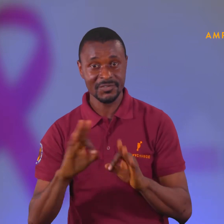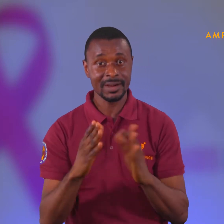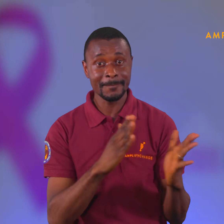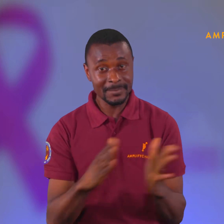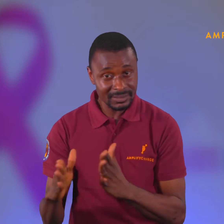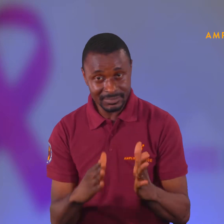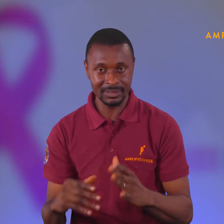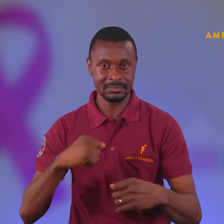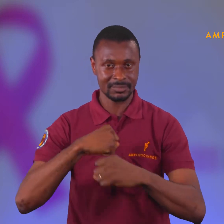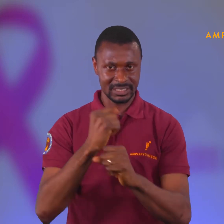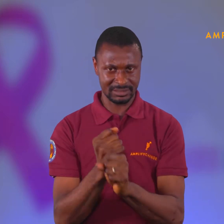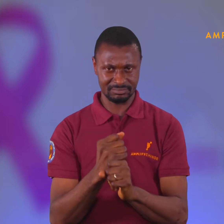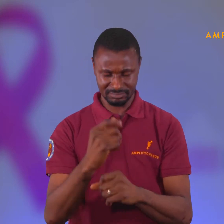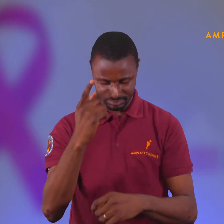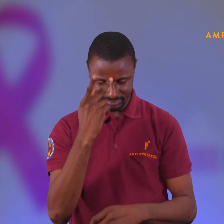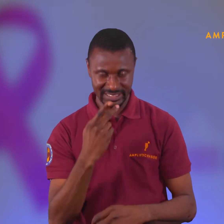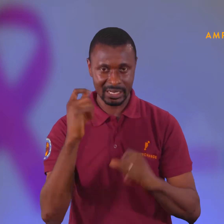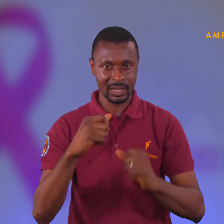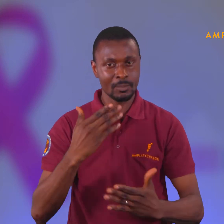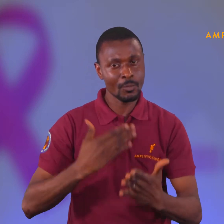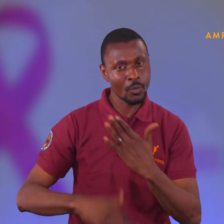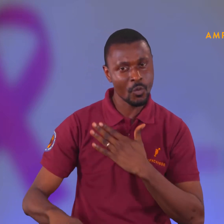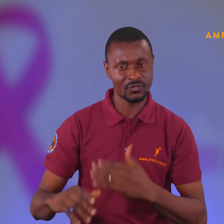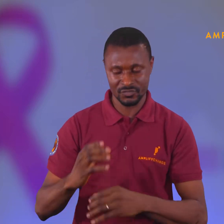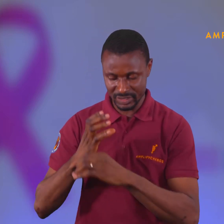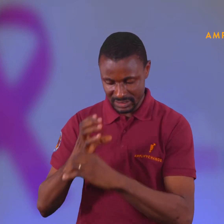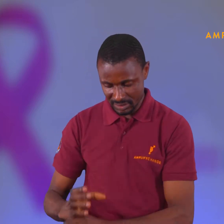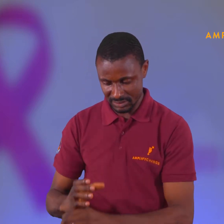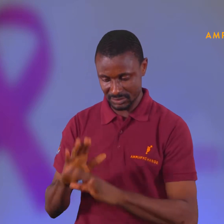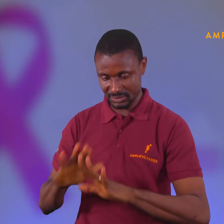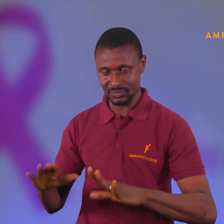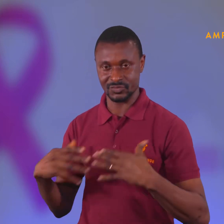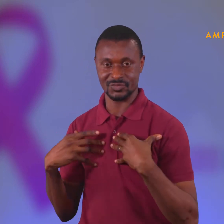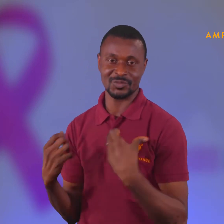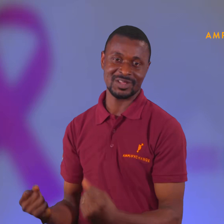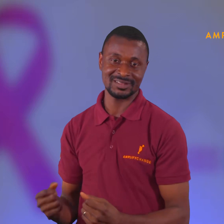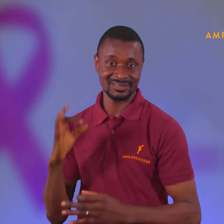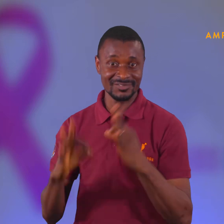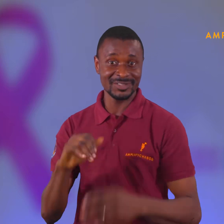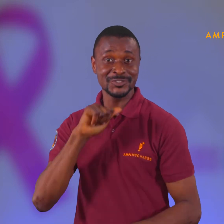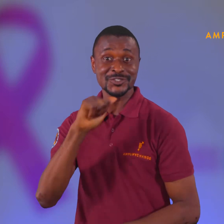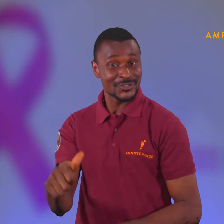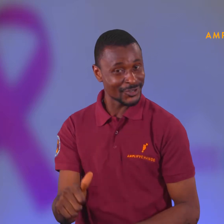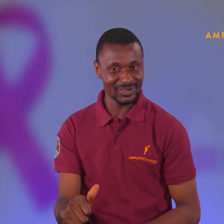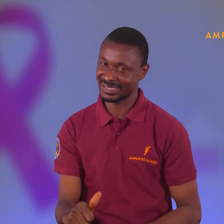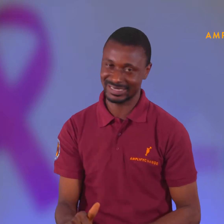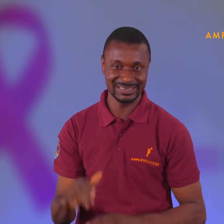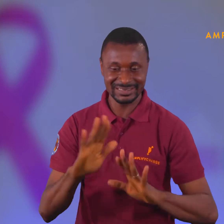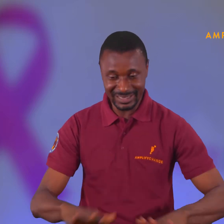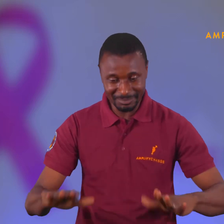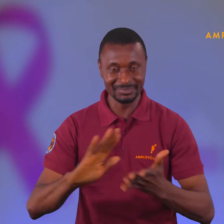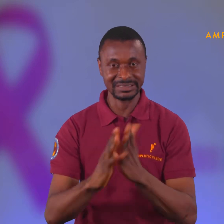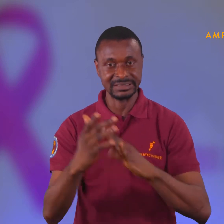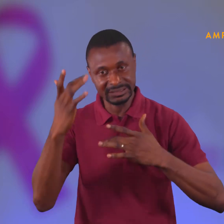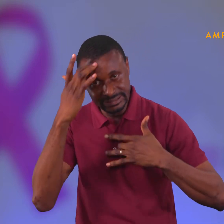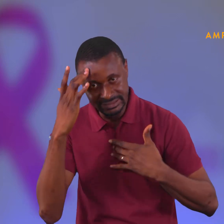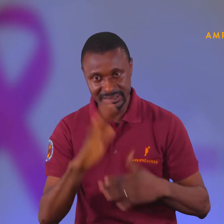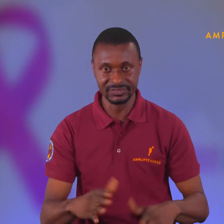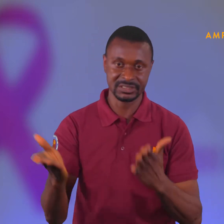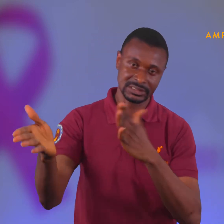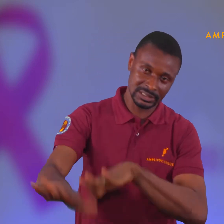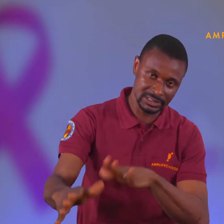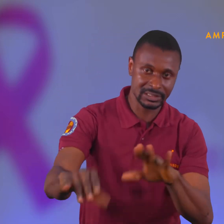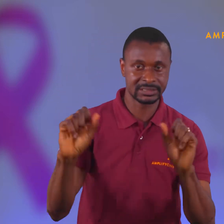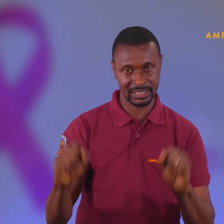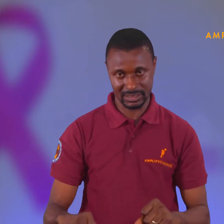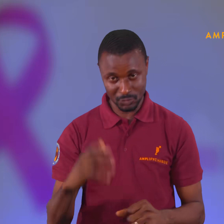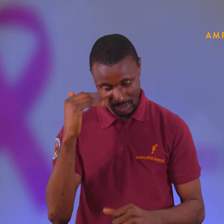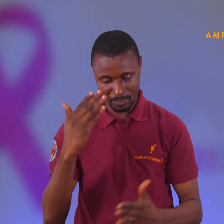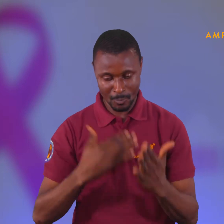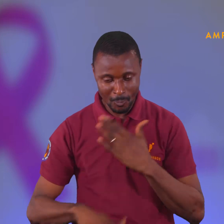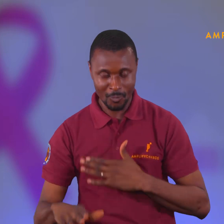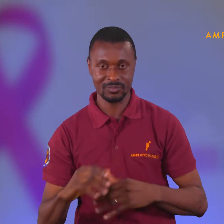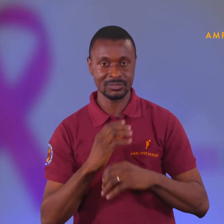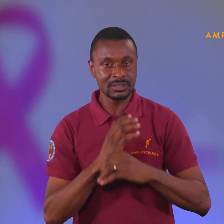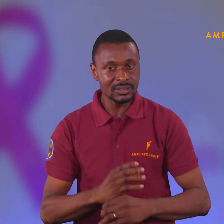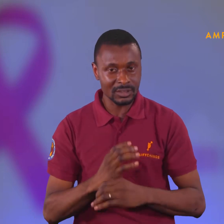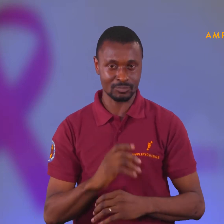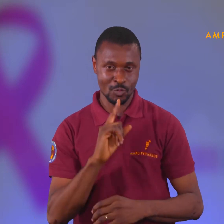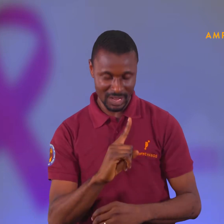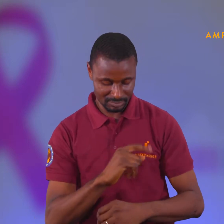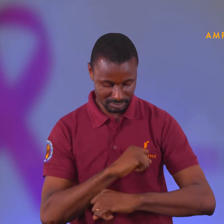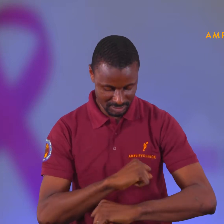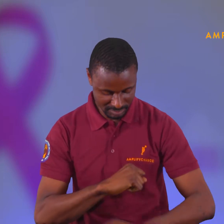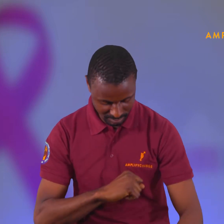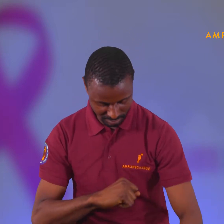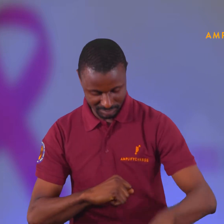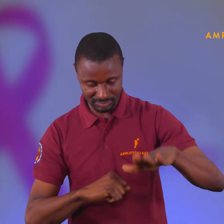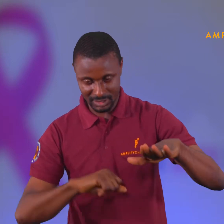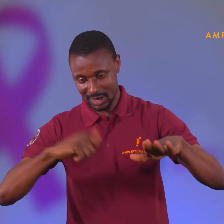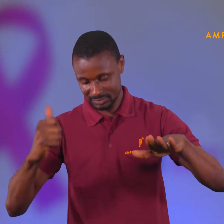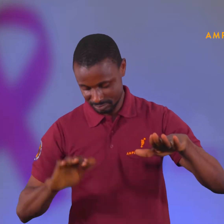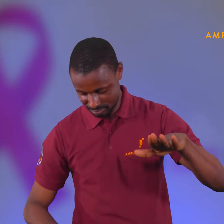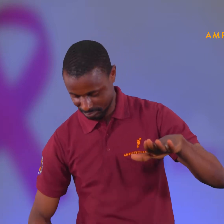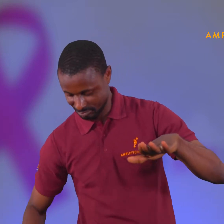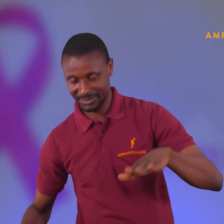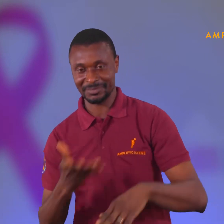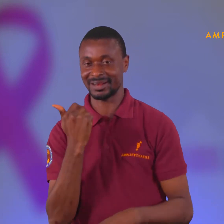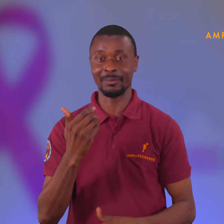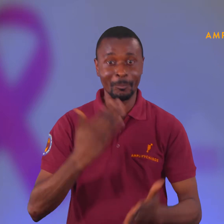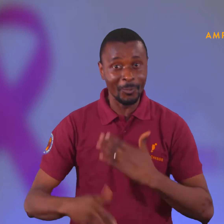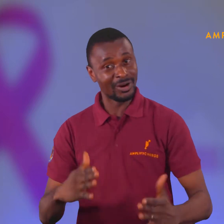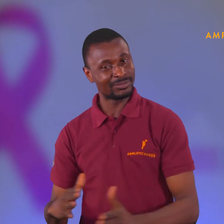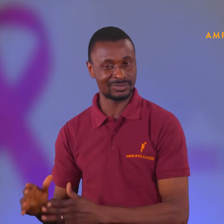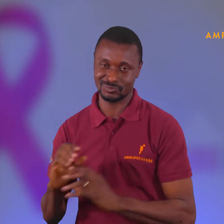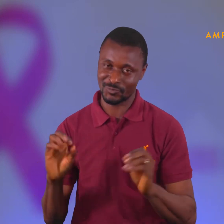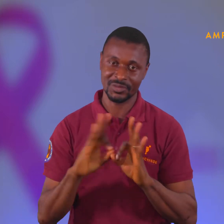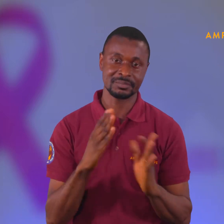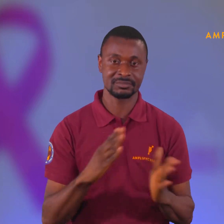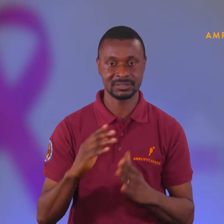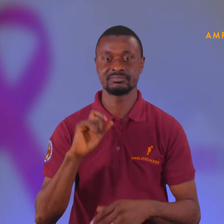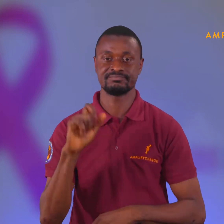It ensures that parents are able to care for their children very well. Else, the children will be unhealthy and die easily.